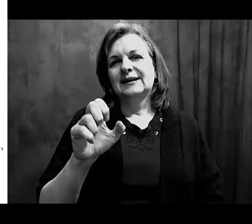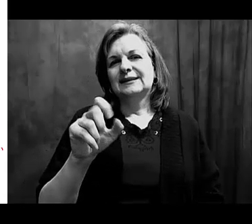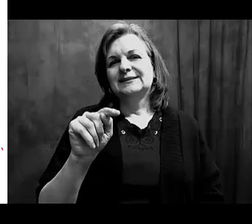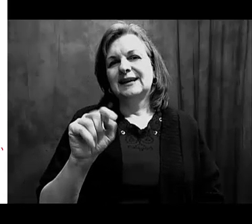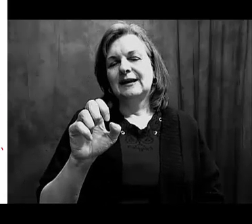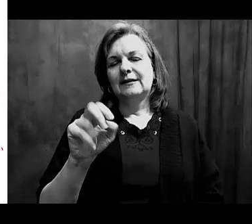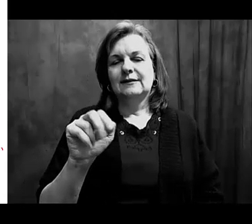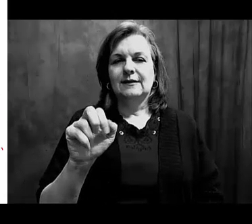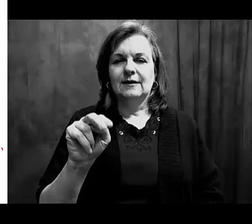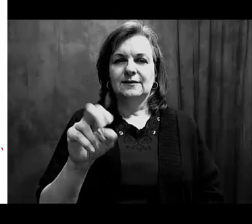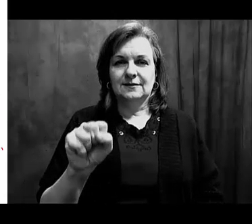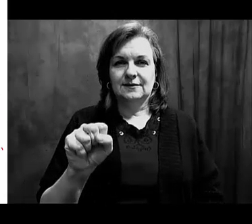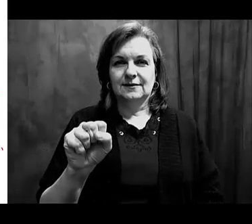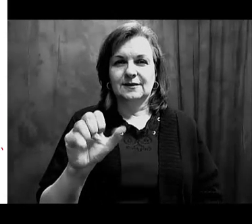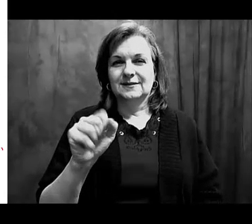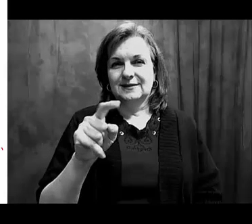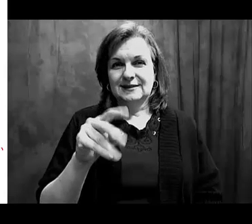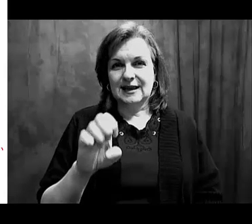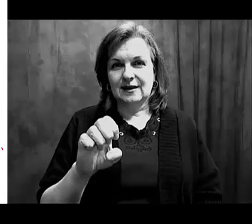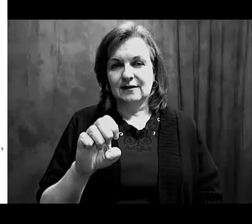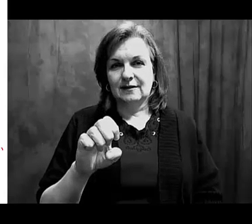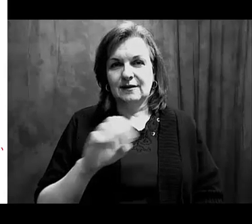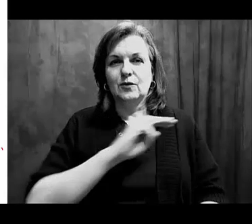state associated with your muscles and that's a different story!